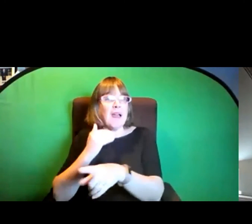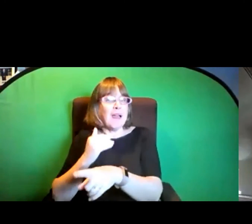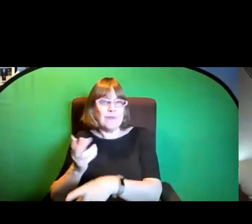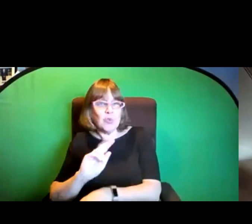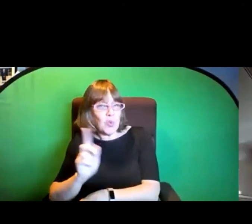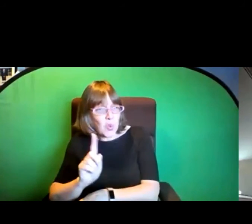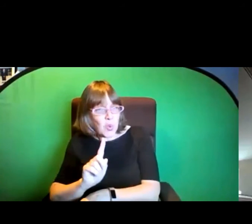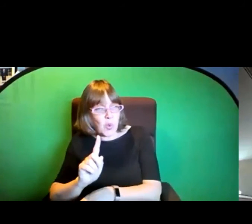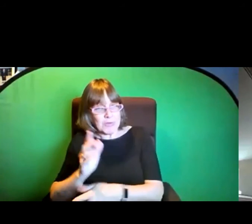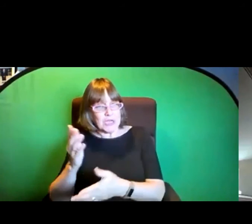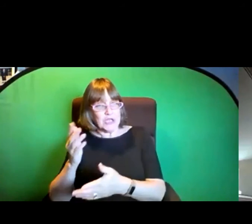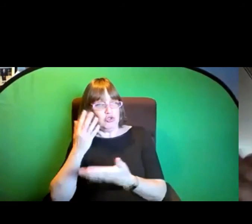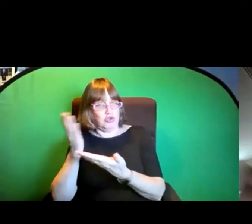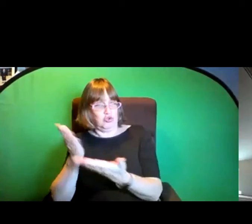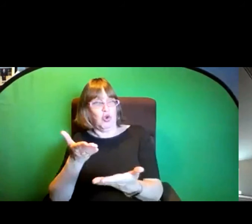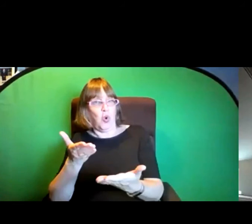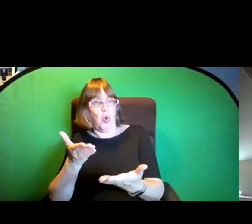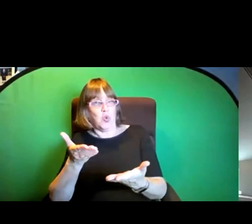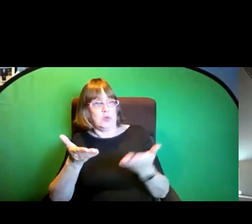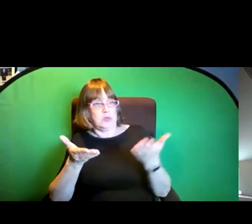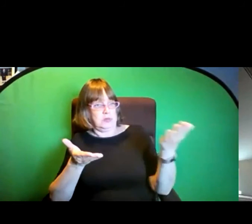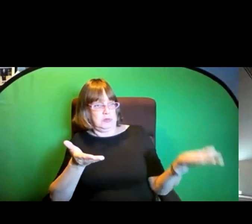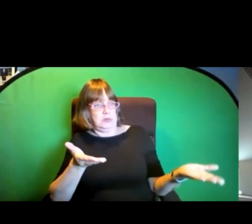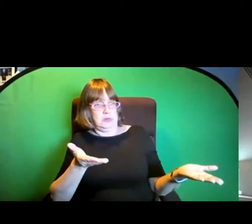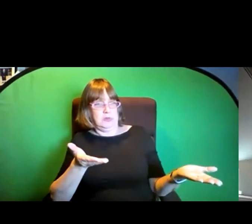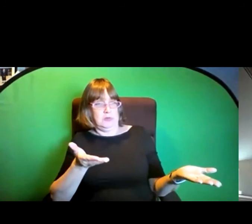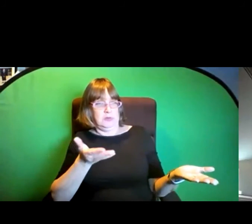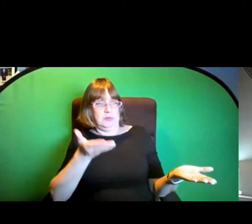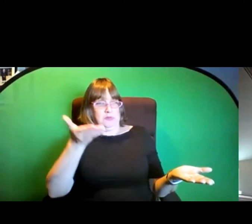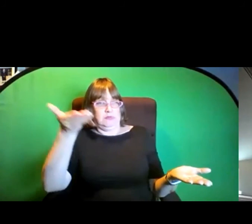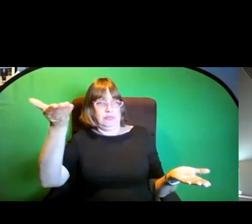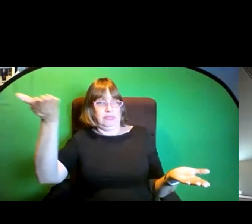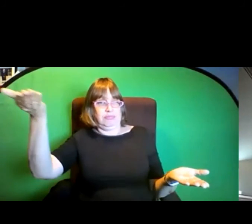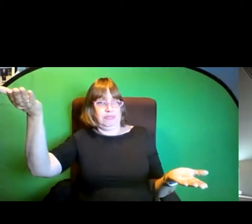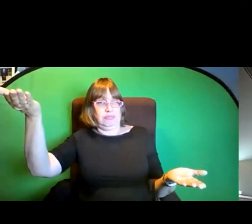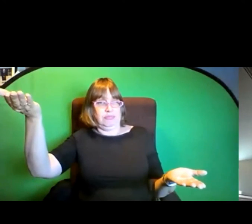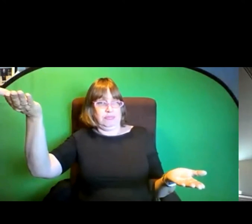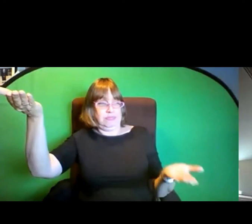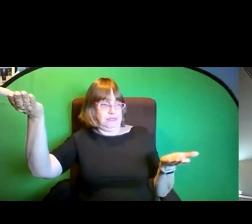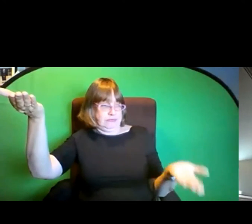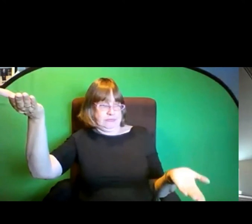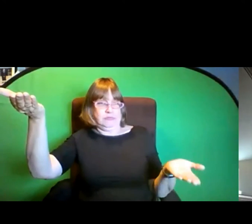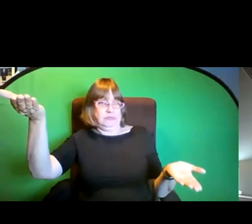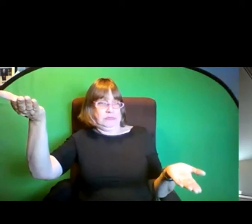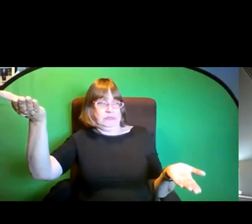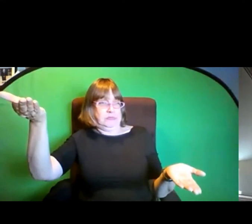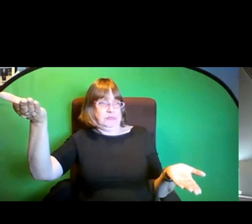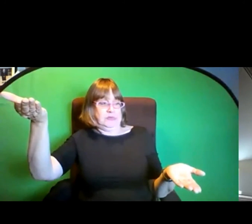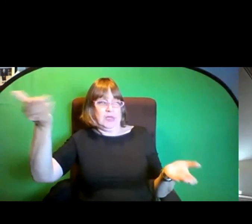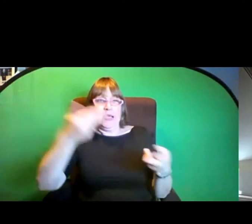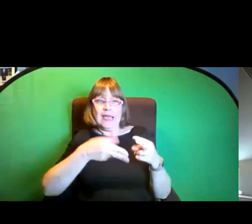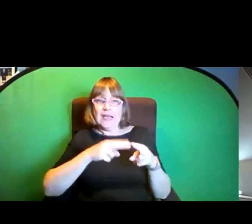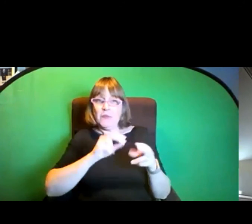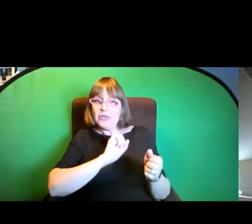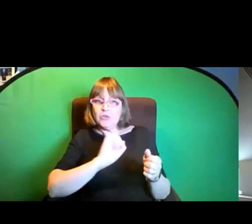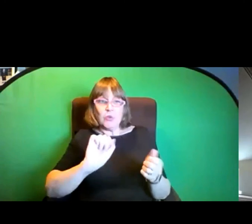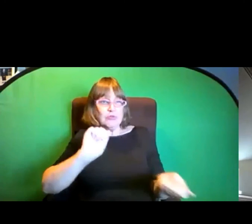it shows us the just how far behind we're lagging and if we don't shift that rapidly, scale that up